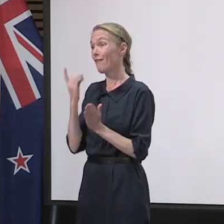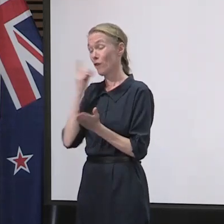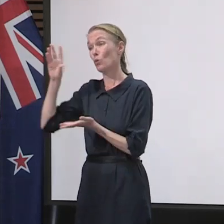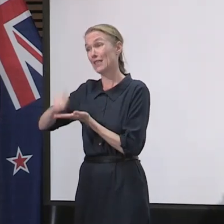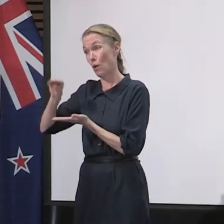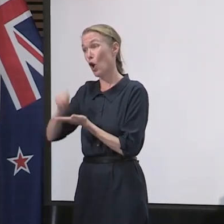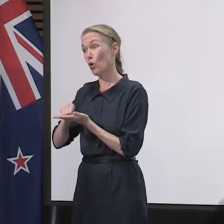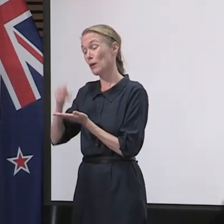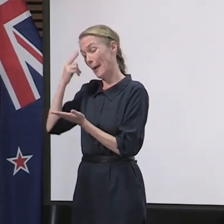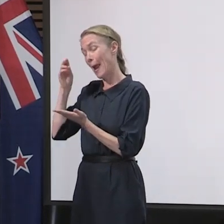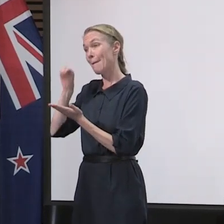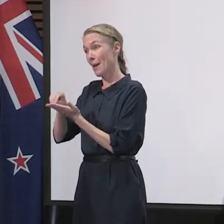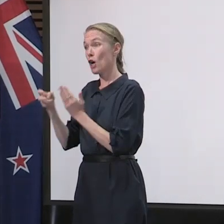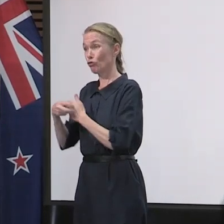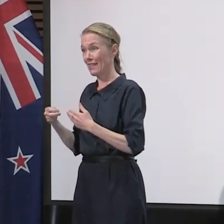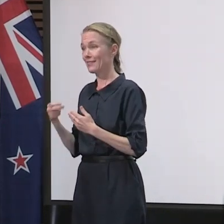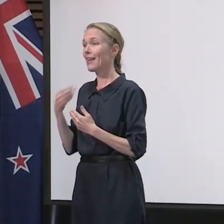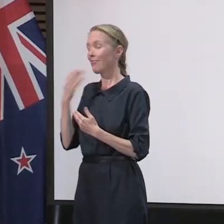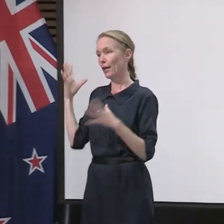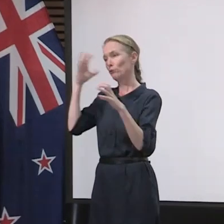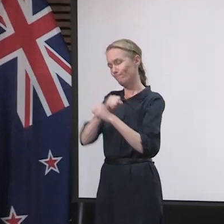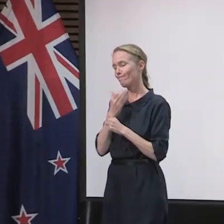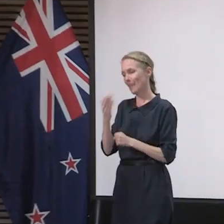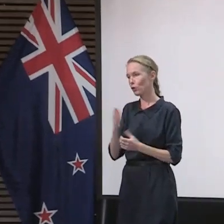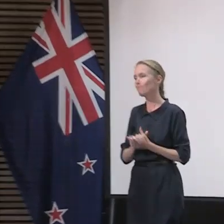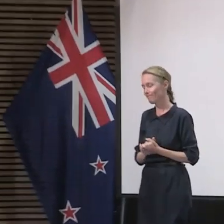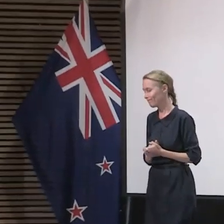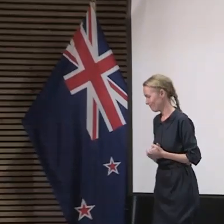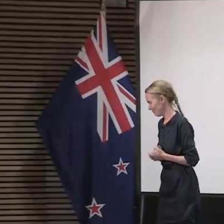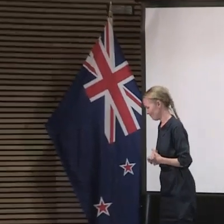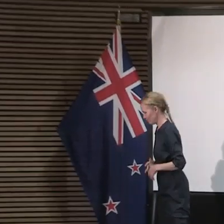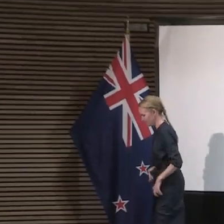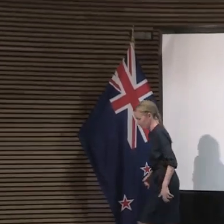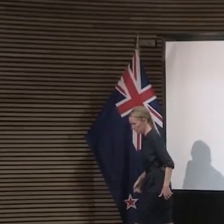isn't confusing it we've got this app and it's specifically